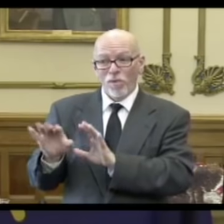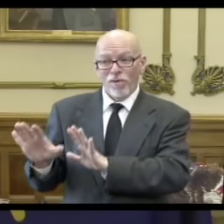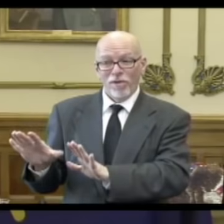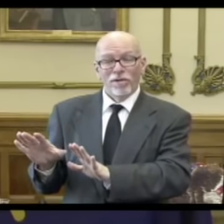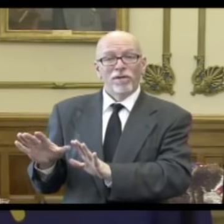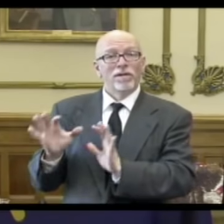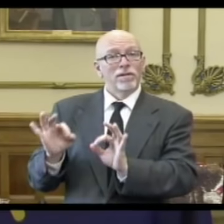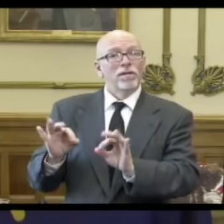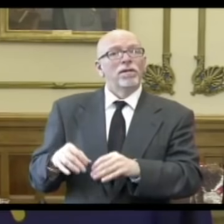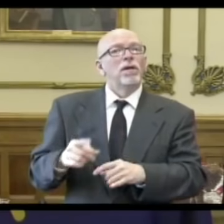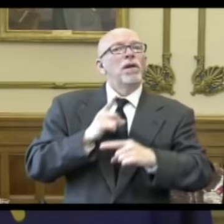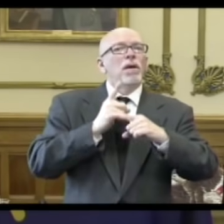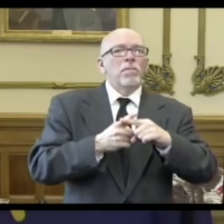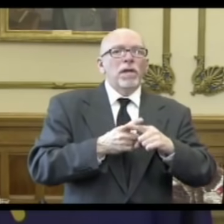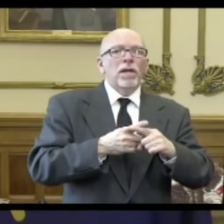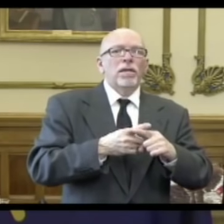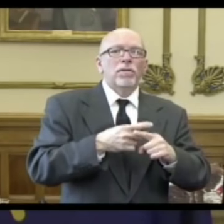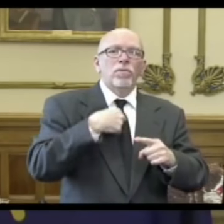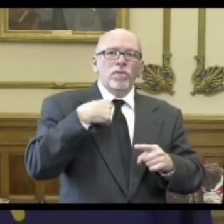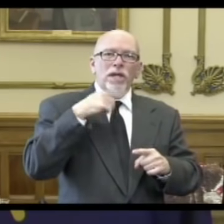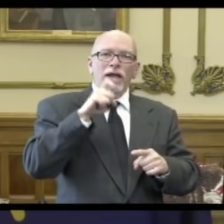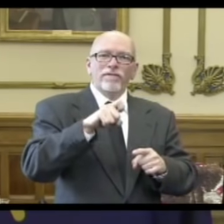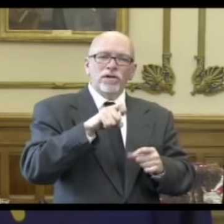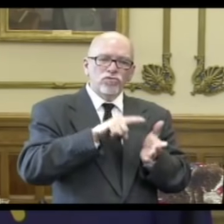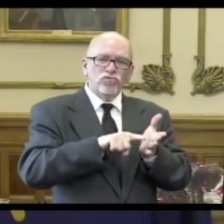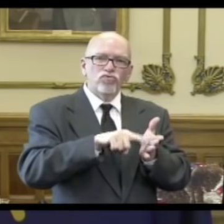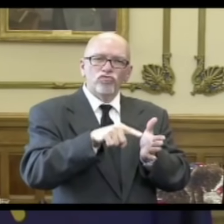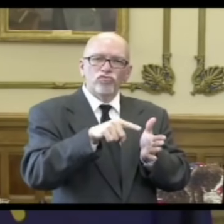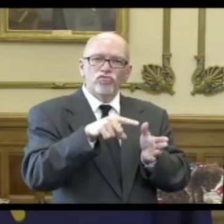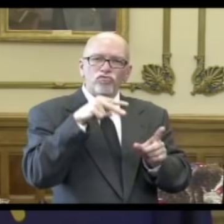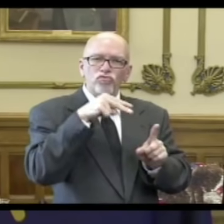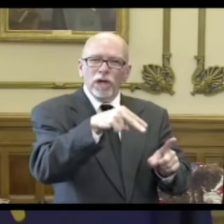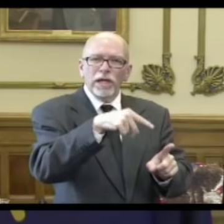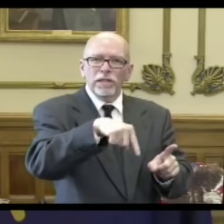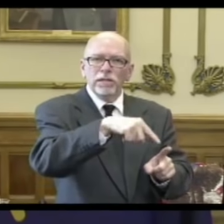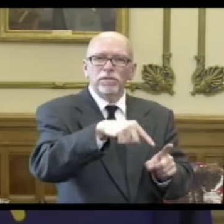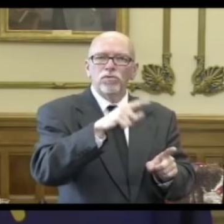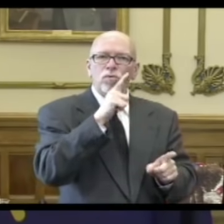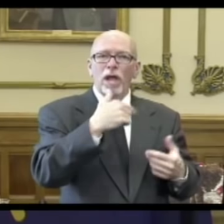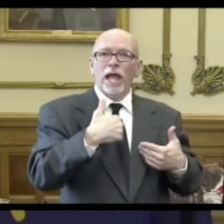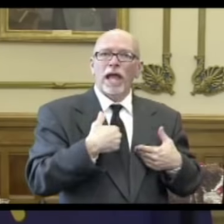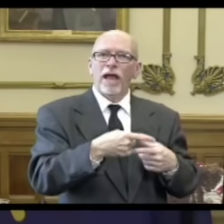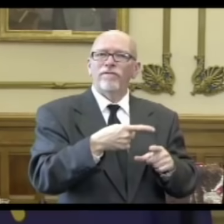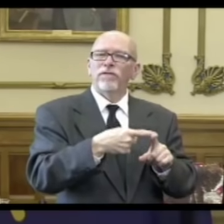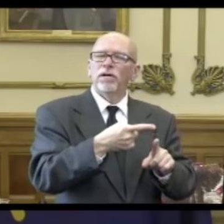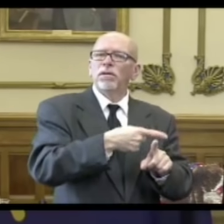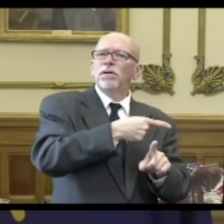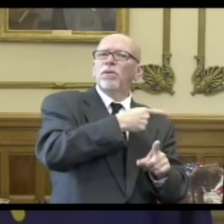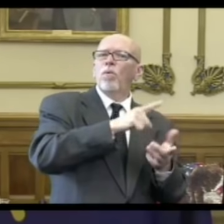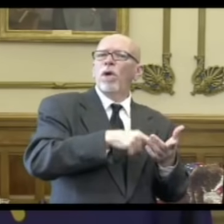THAT'S WHY AGAIN I'M STEVE SO IMPORTANT TO HAVE THIS TESTING THAT YOU HEARD ABOUT TODAY